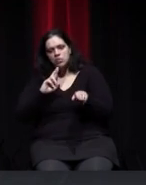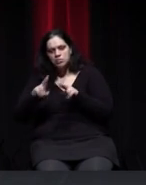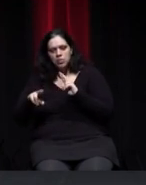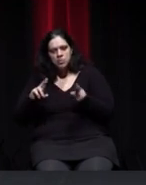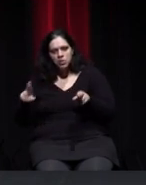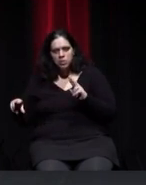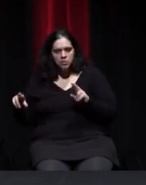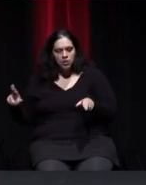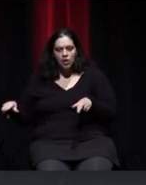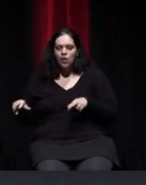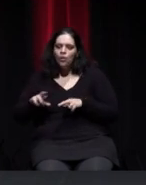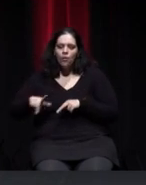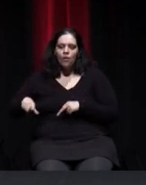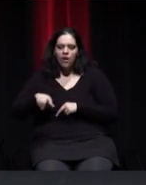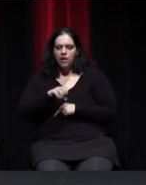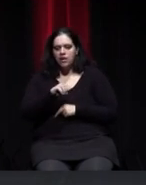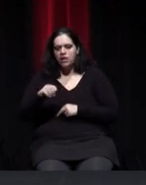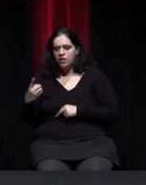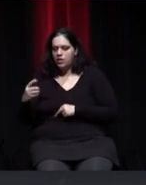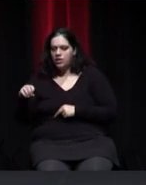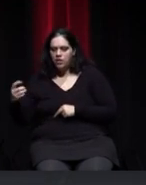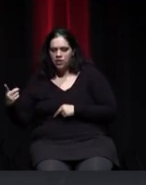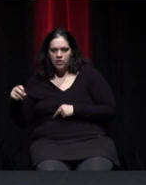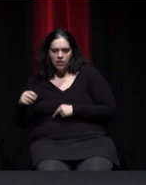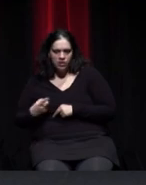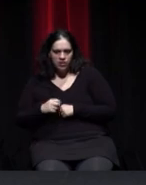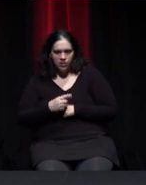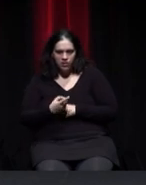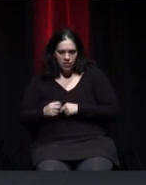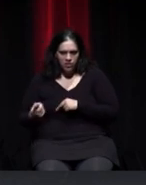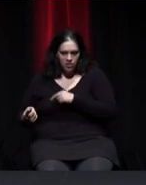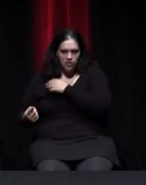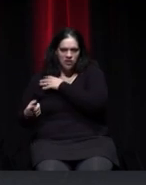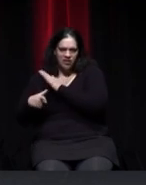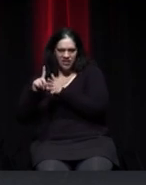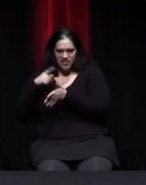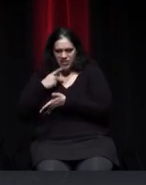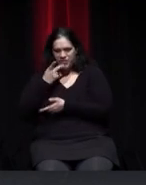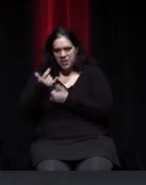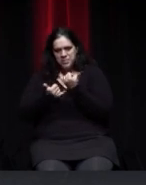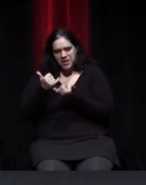than this: press one or press two. I started this playfully.